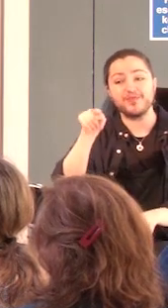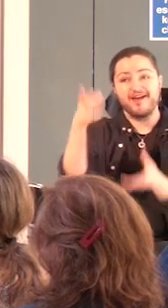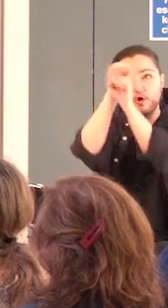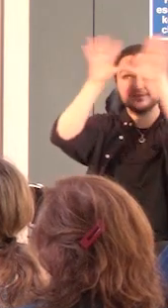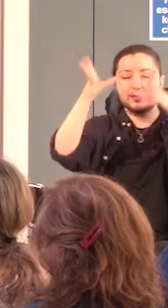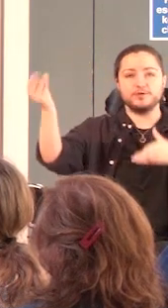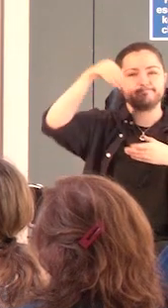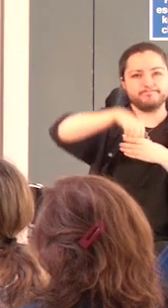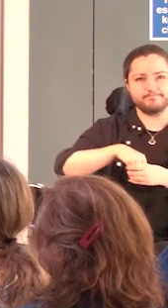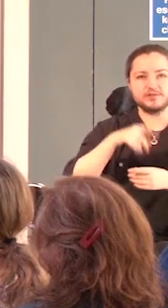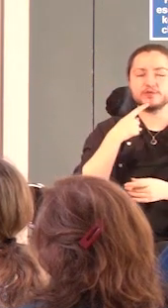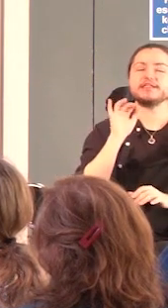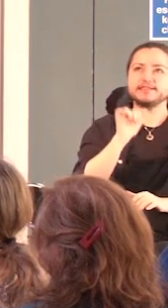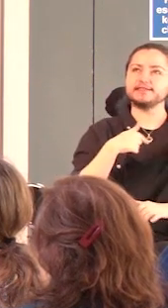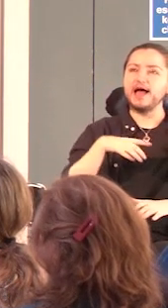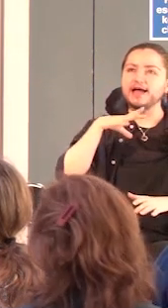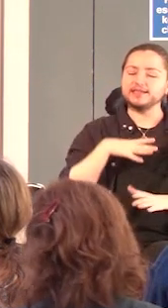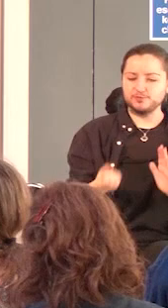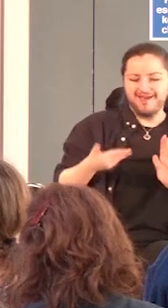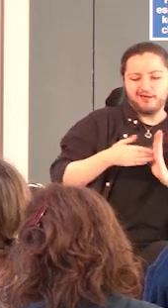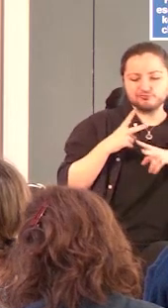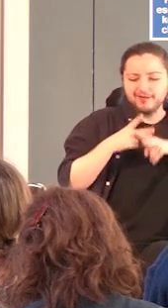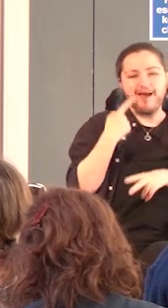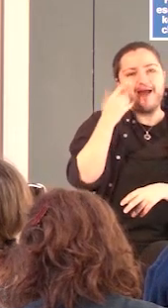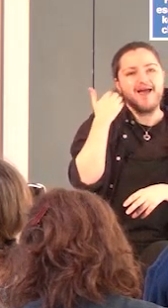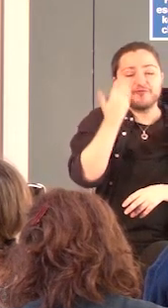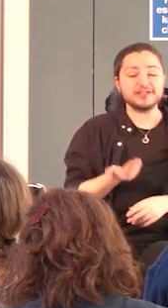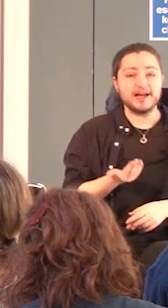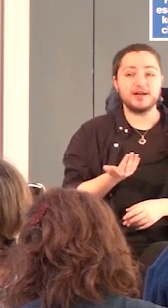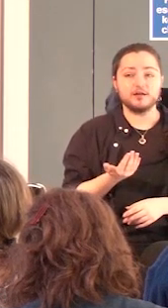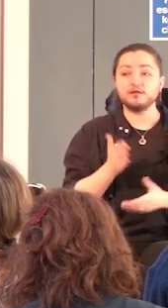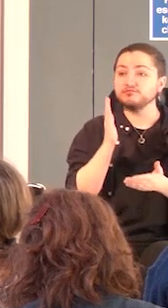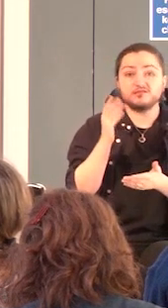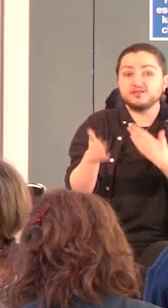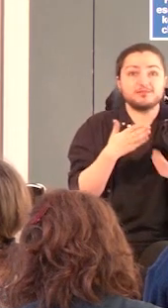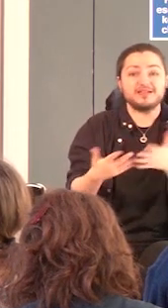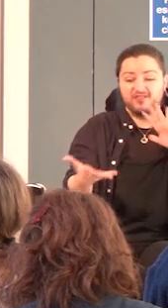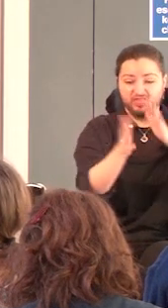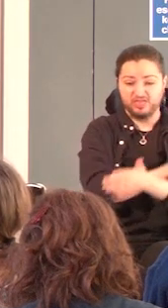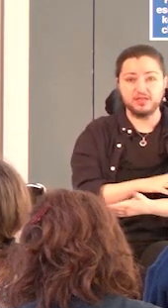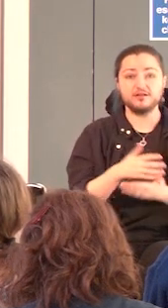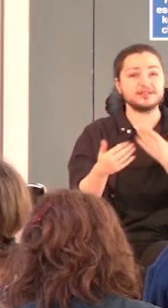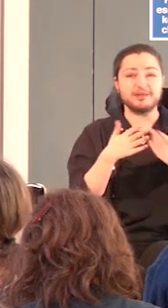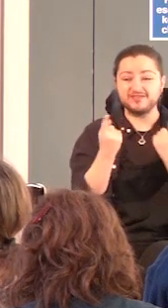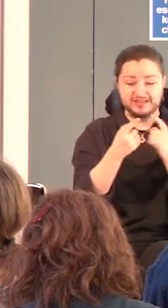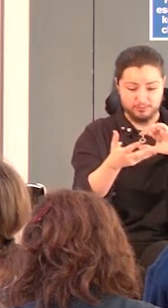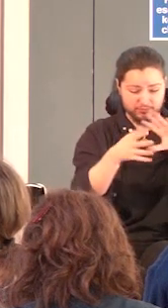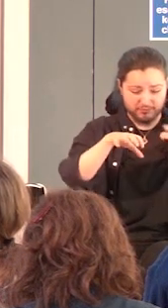I do need to put that extra care every day, even if it gets wrecked, even if they explore it, even if things get broken every day,